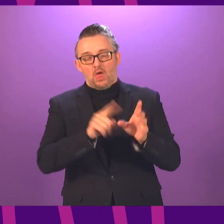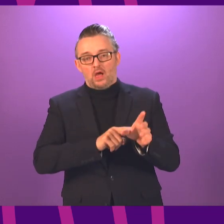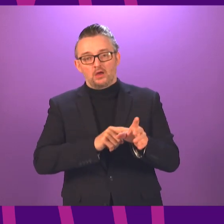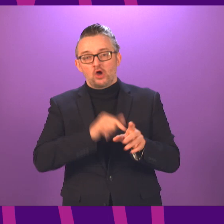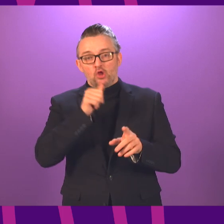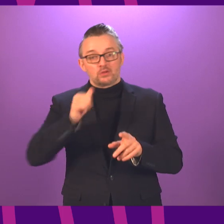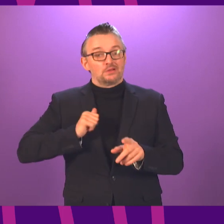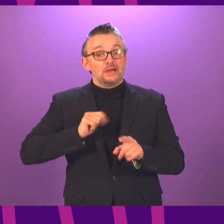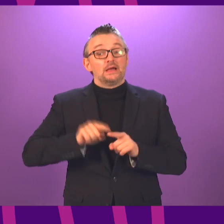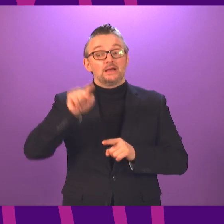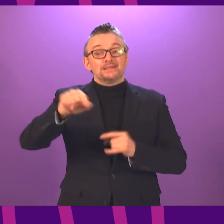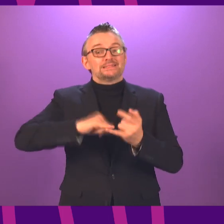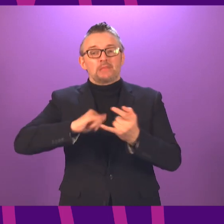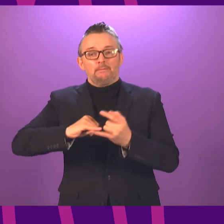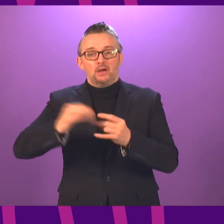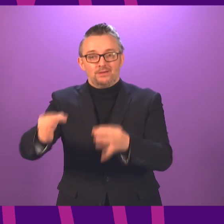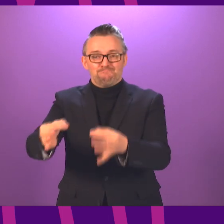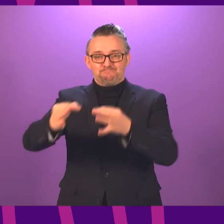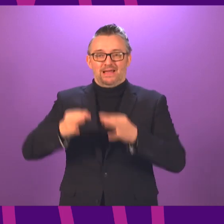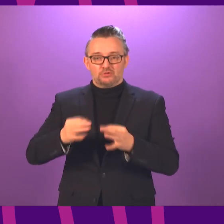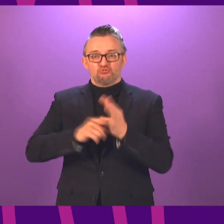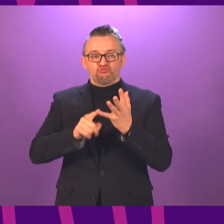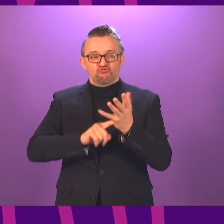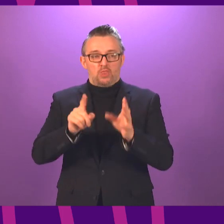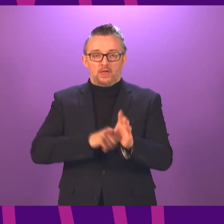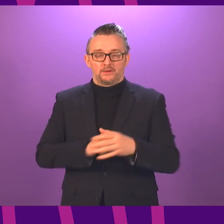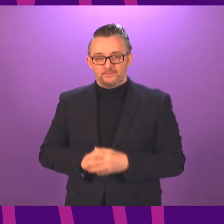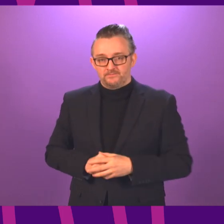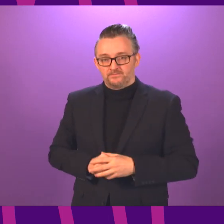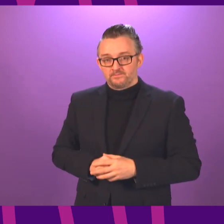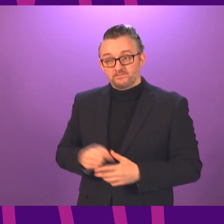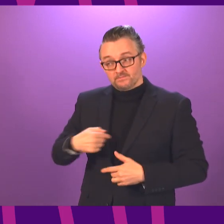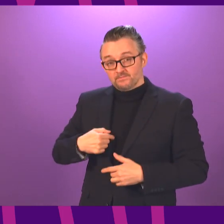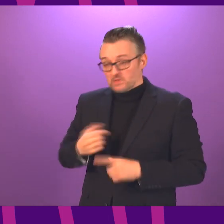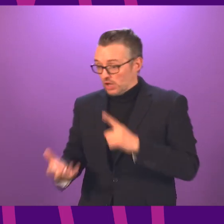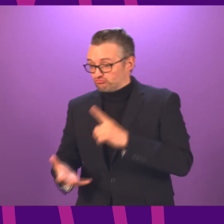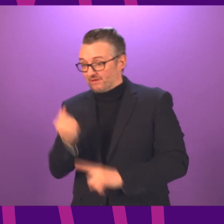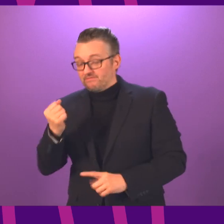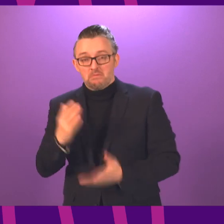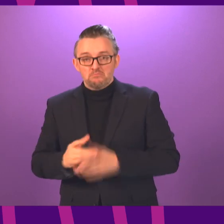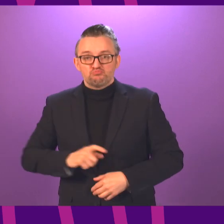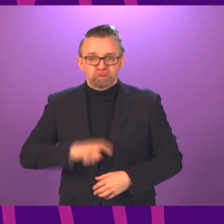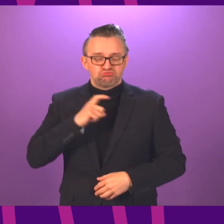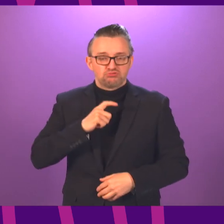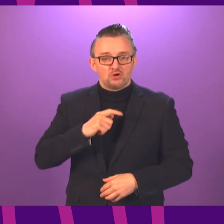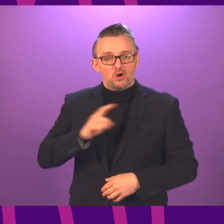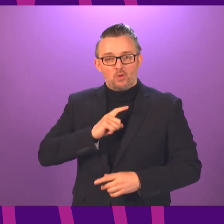September as we previously anticipated. Our confidence in our ability to achieve that is testament to how the vaccination programme